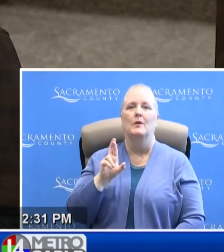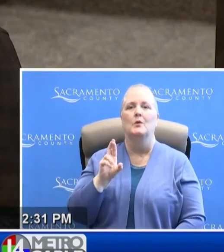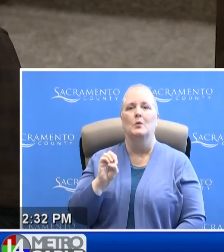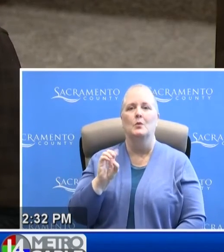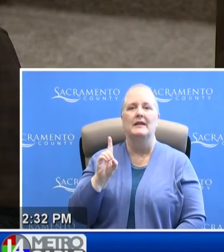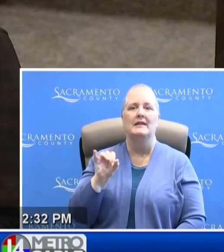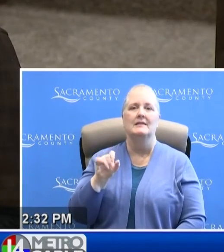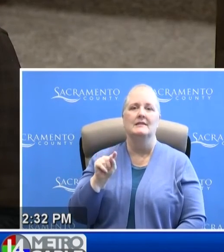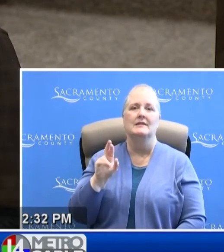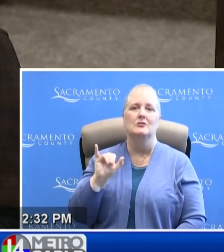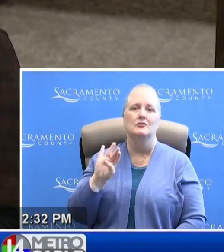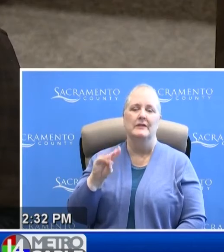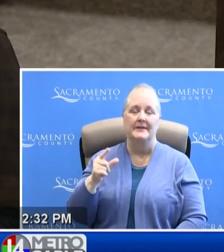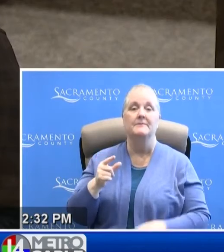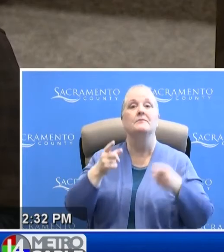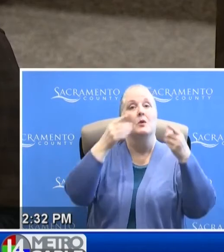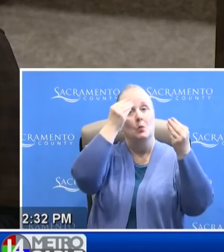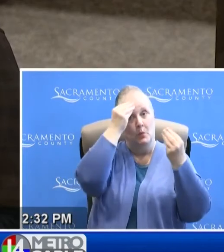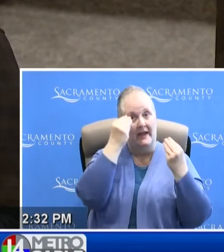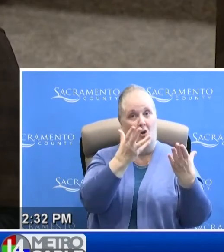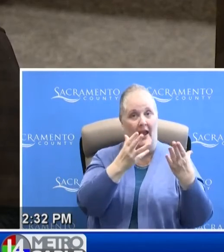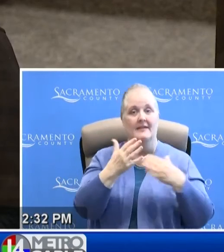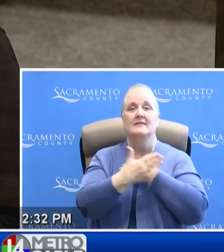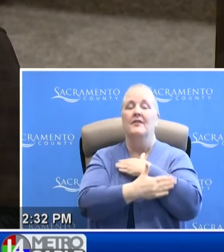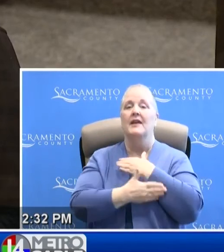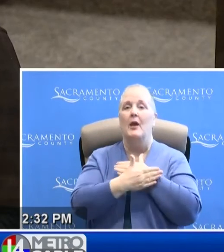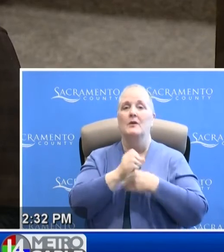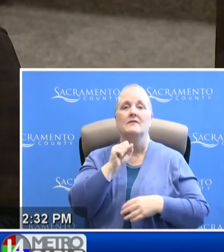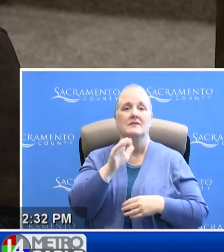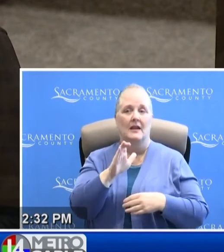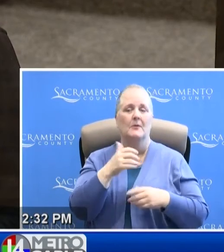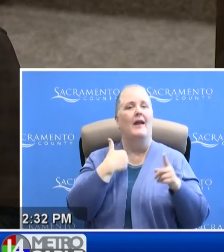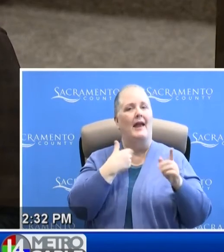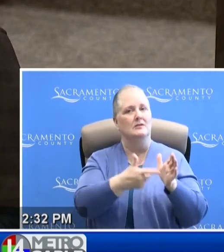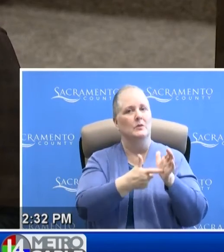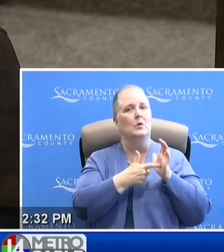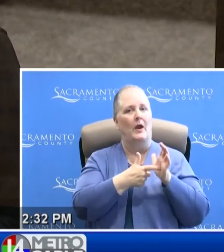whereas the county of Sacramento is required to adopt a new map